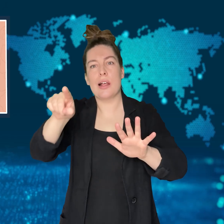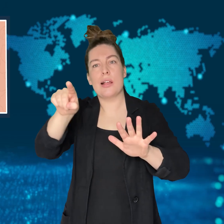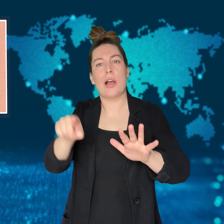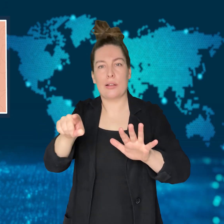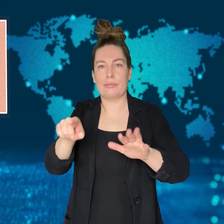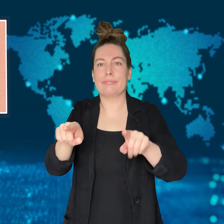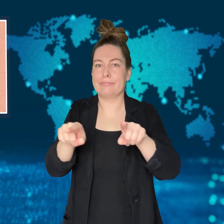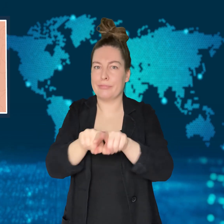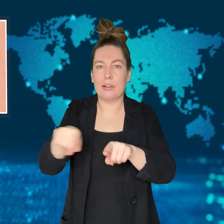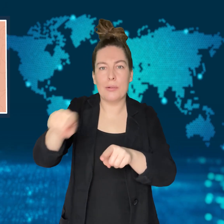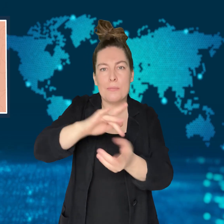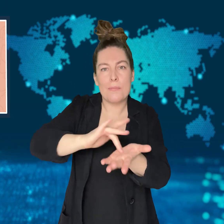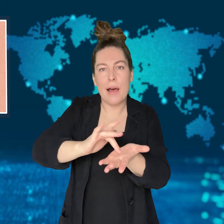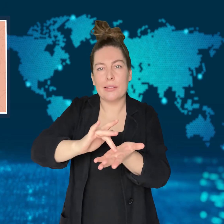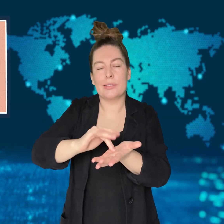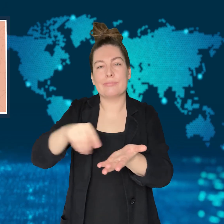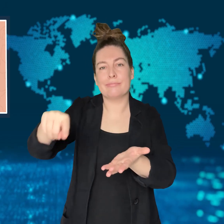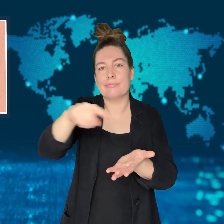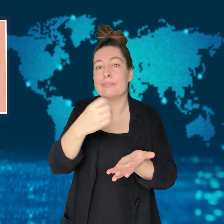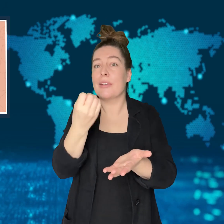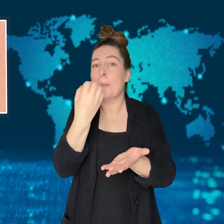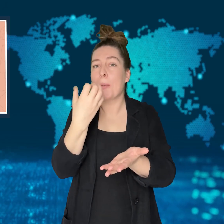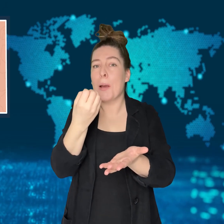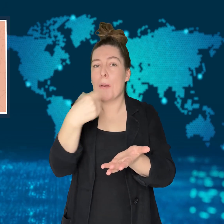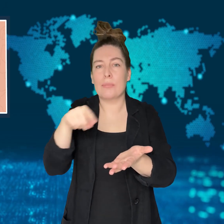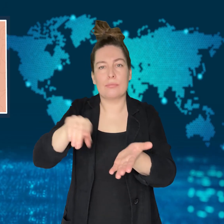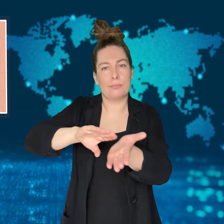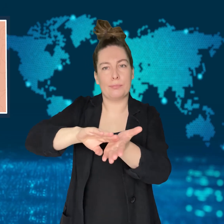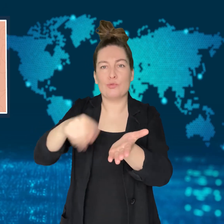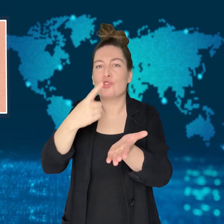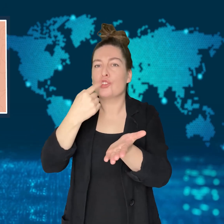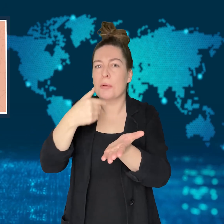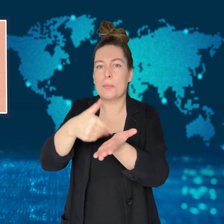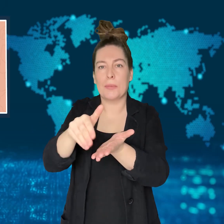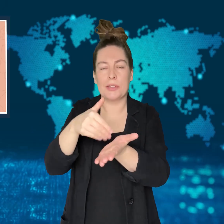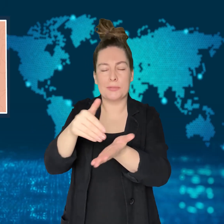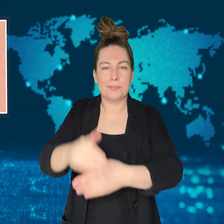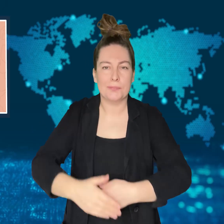remove it from manufactured drugs.